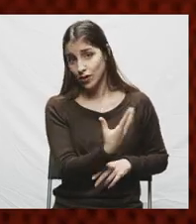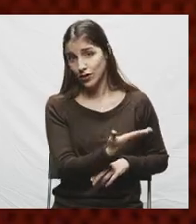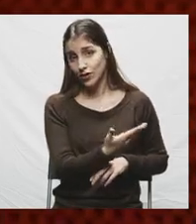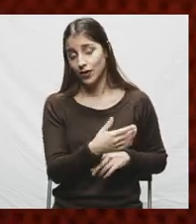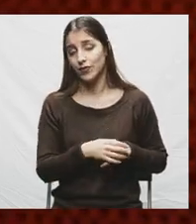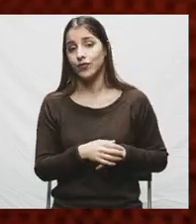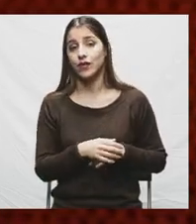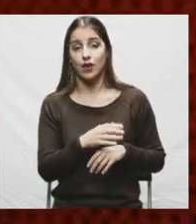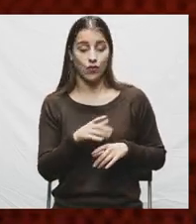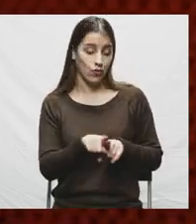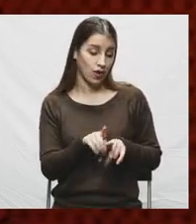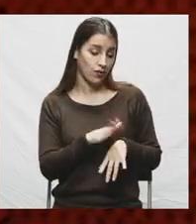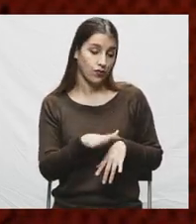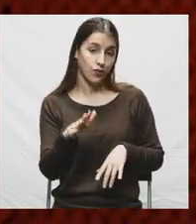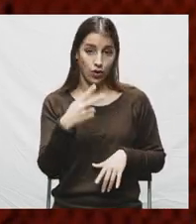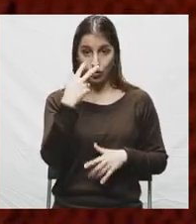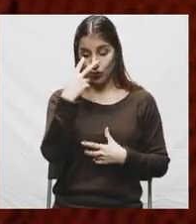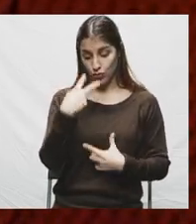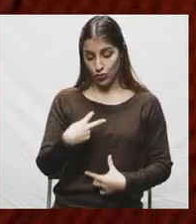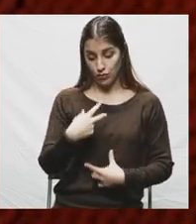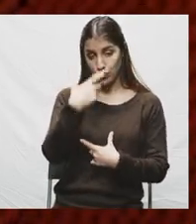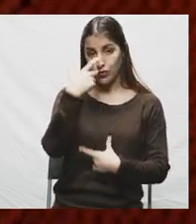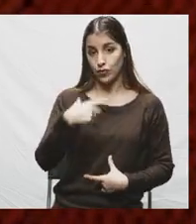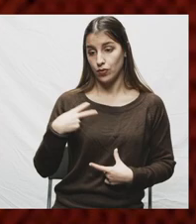experience, right? — Yes, almost transcendental. Transcendental.